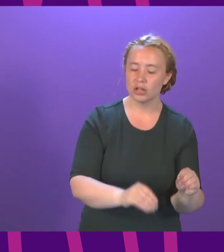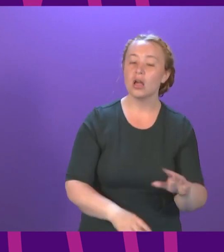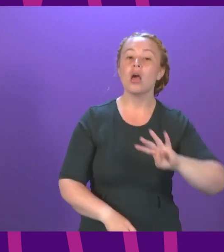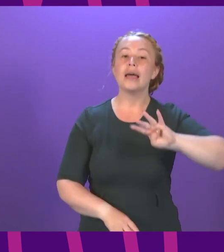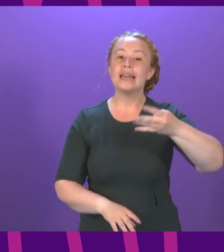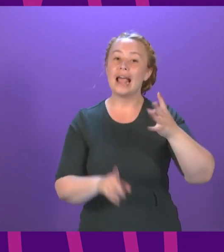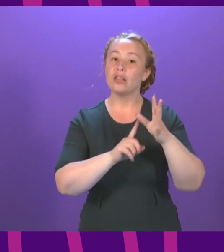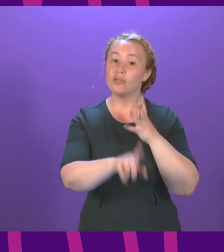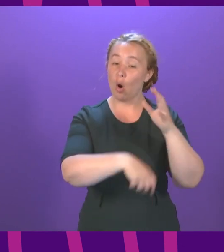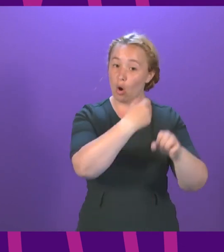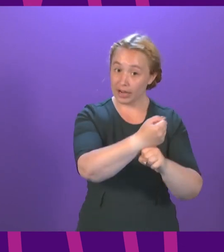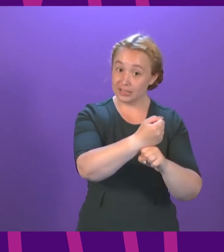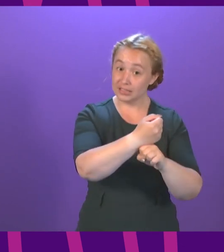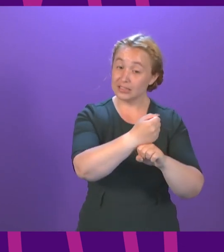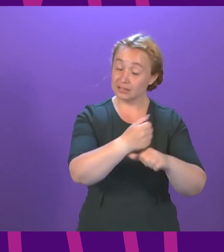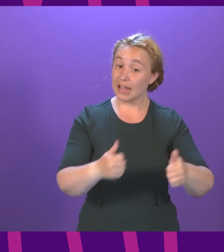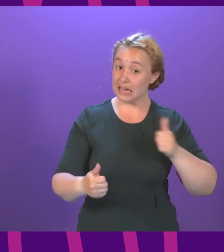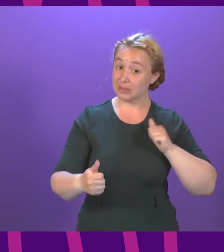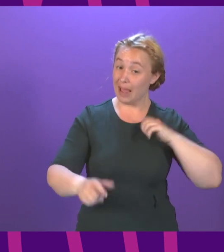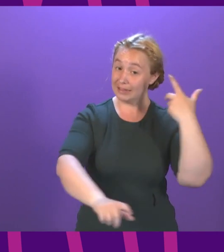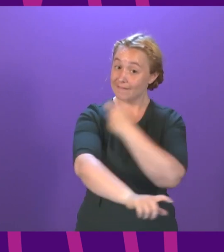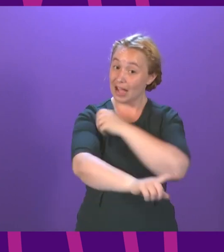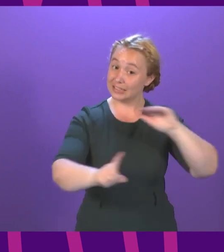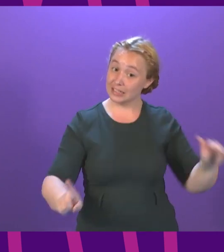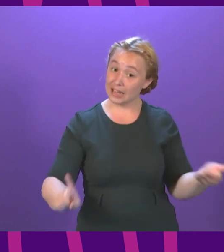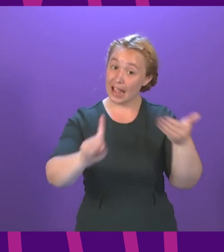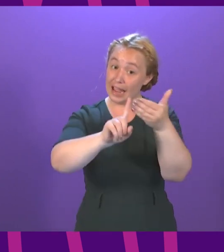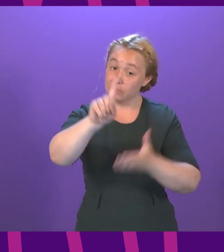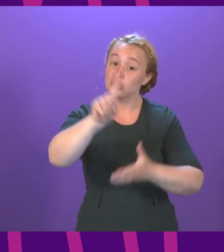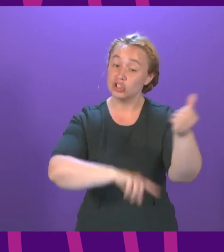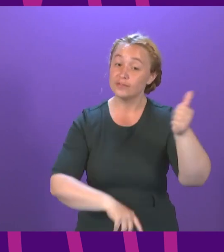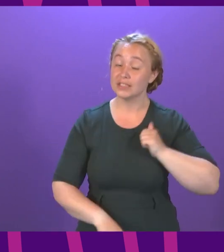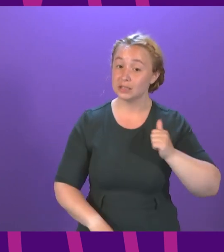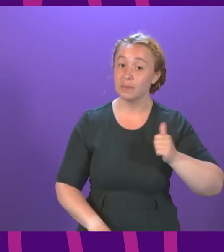We are on track to meet the vaccination milestone by 9 August. There is nothing to suggest that we